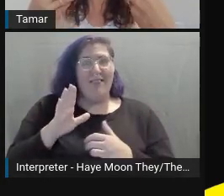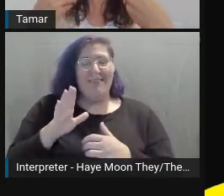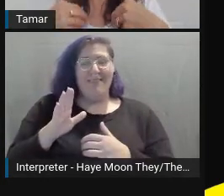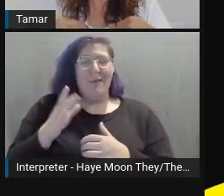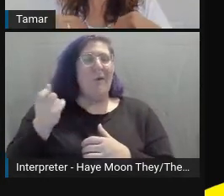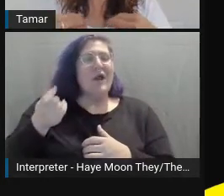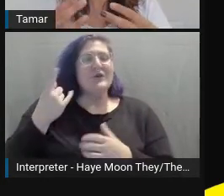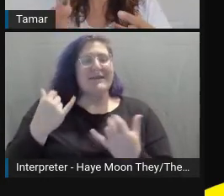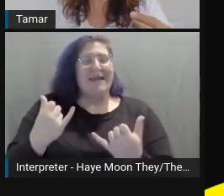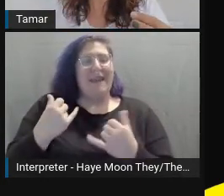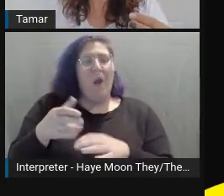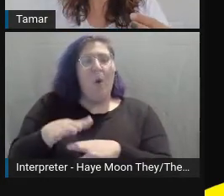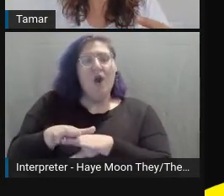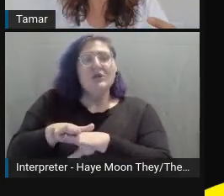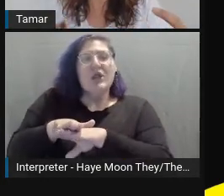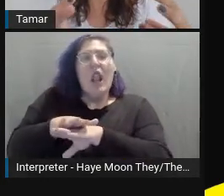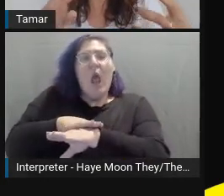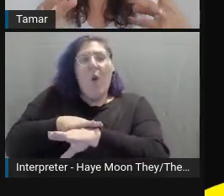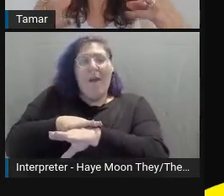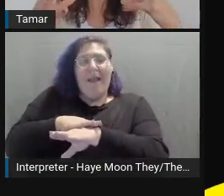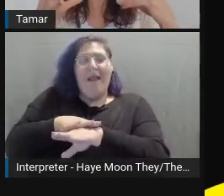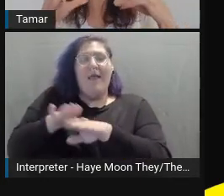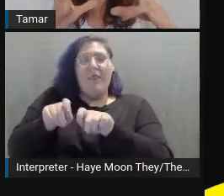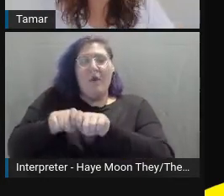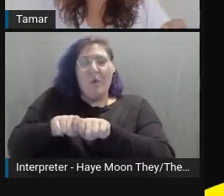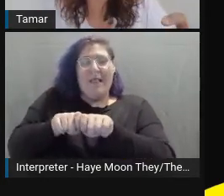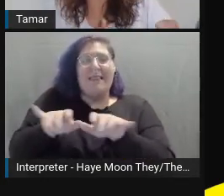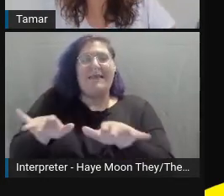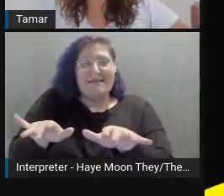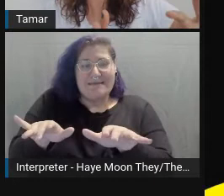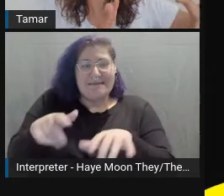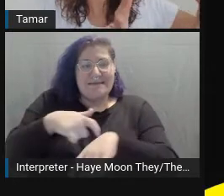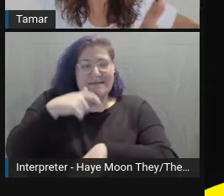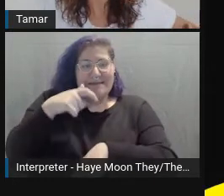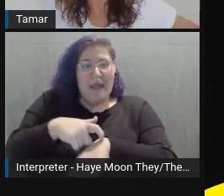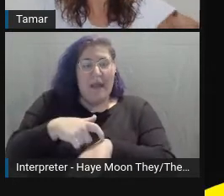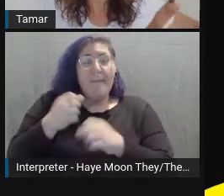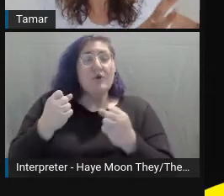Therefore, we're coming out with ways that we can implement testing